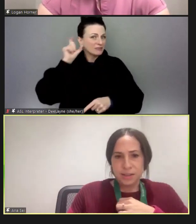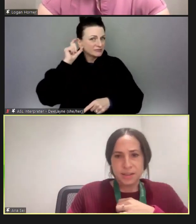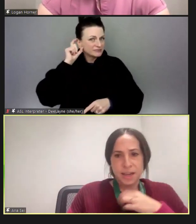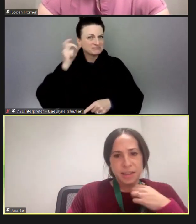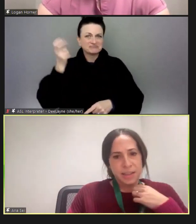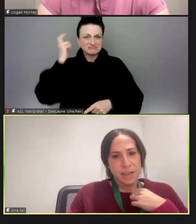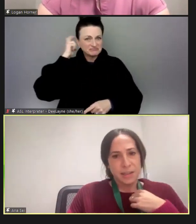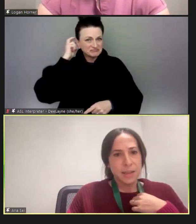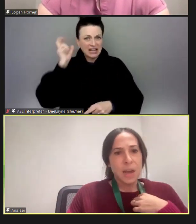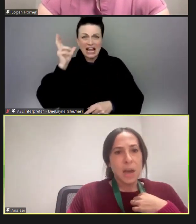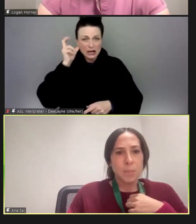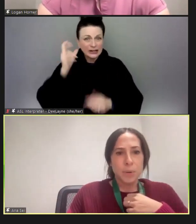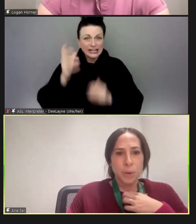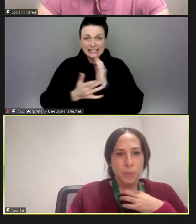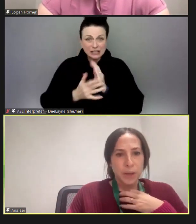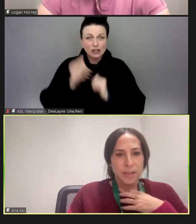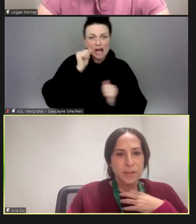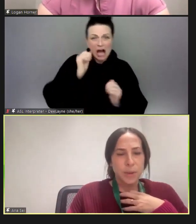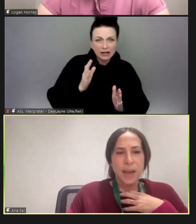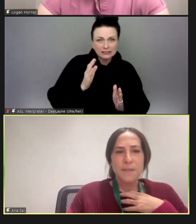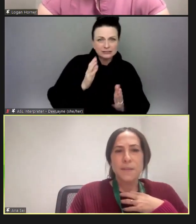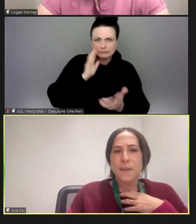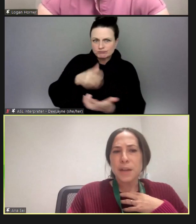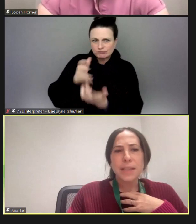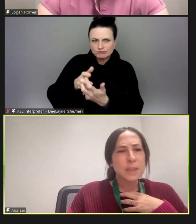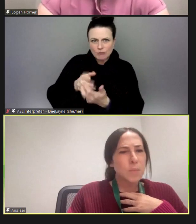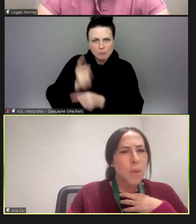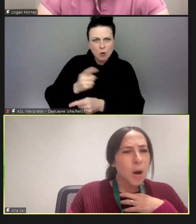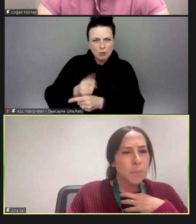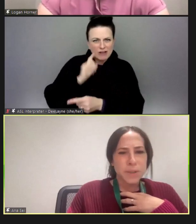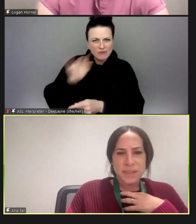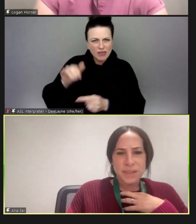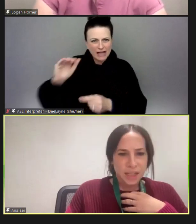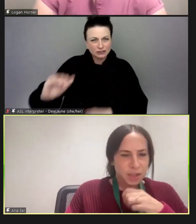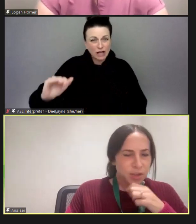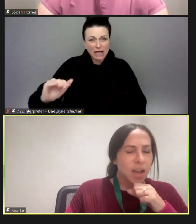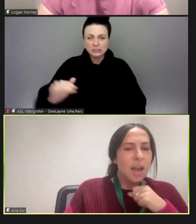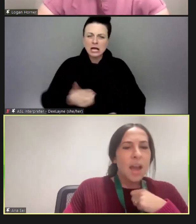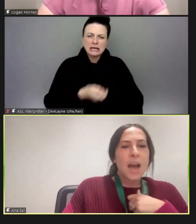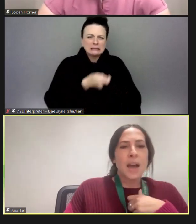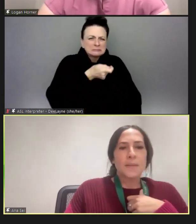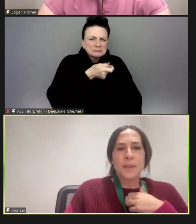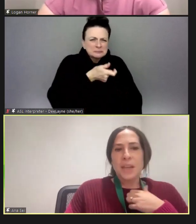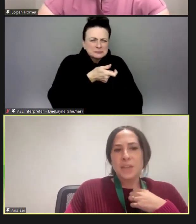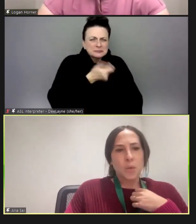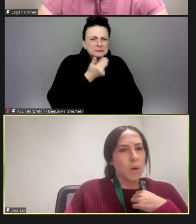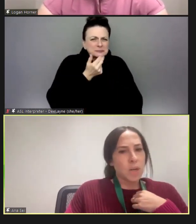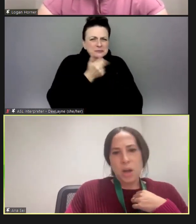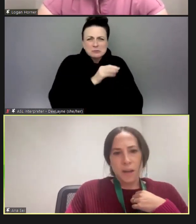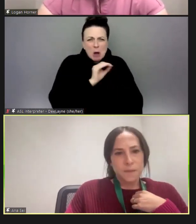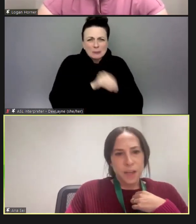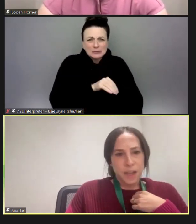decides is appropriate so we have a very